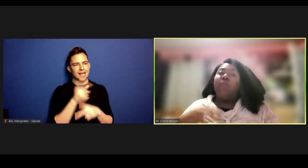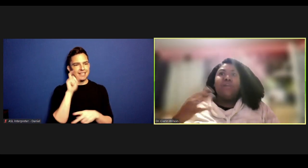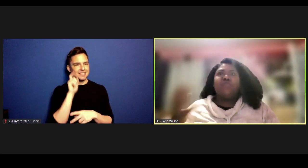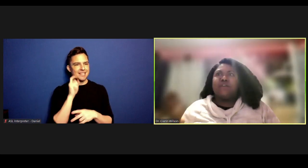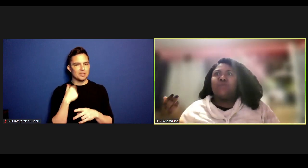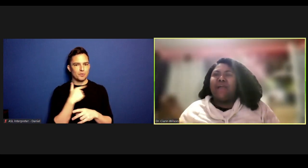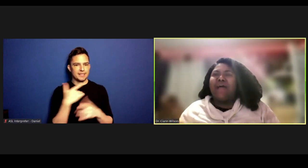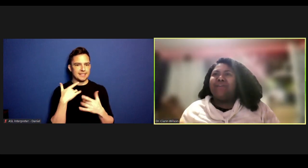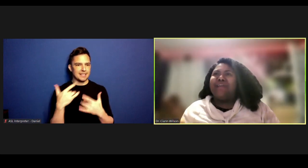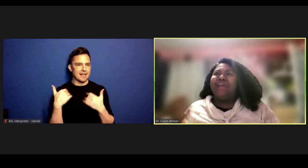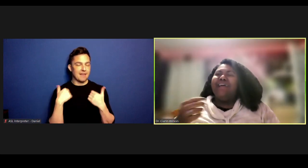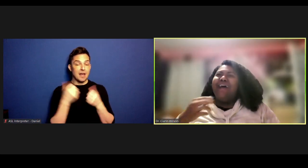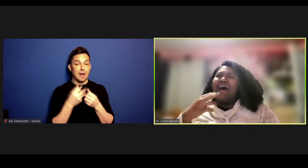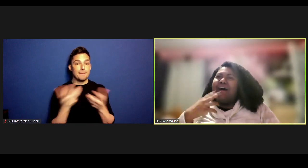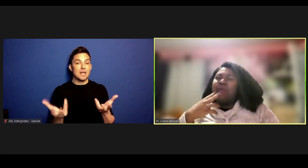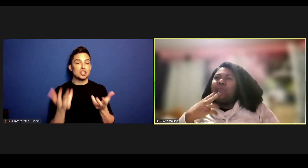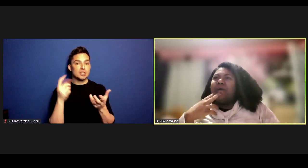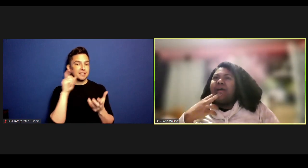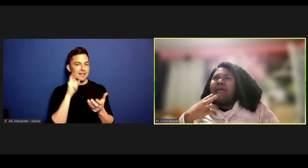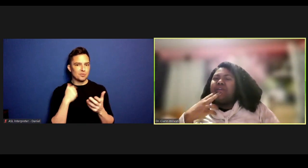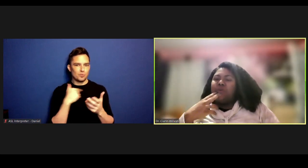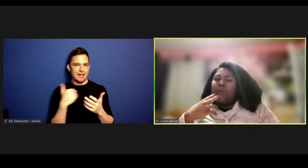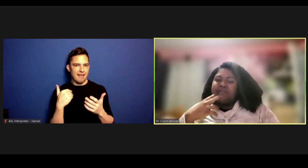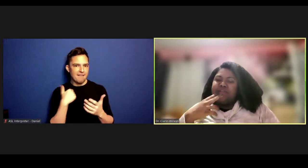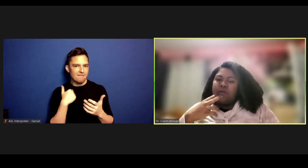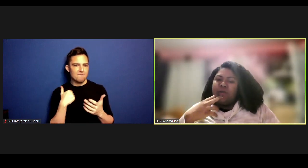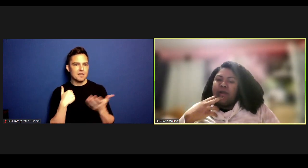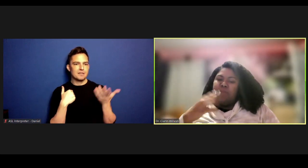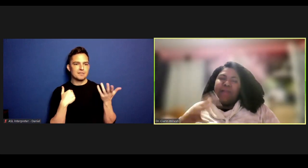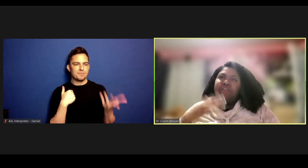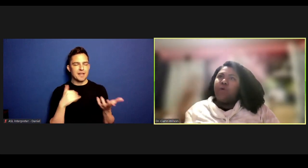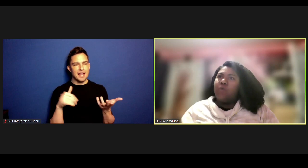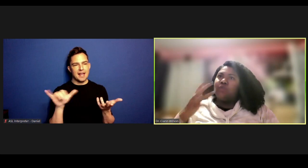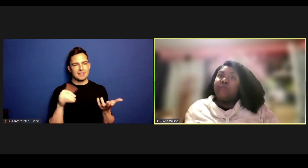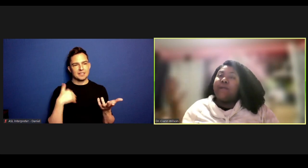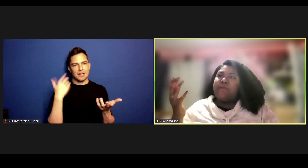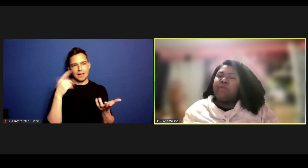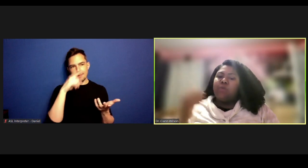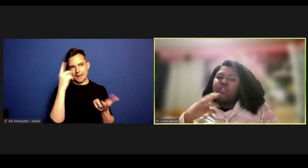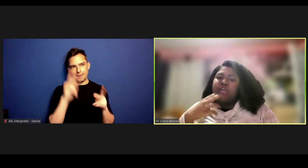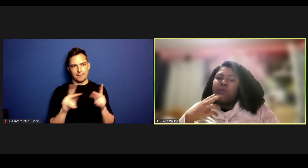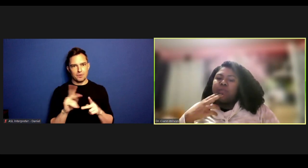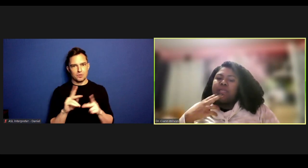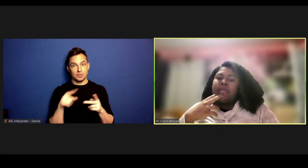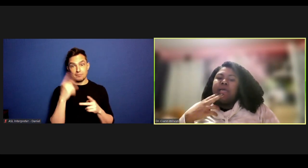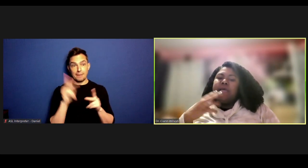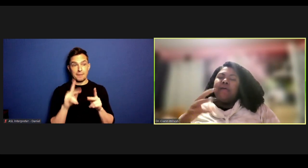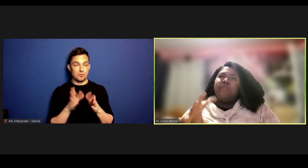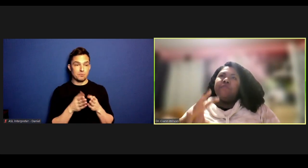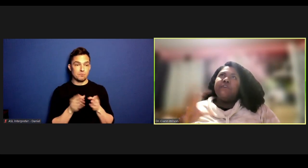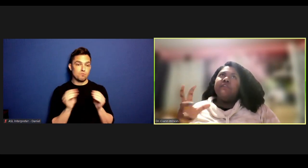how much sex we're having as young black folks or just black people more generally. These